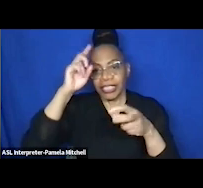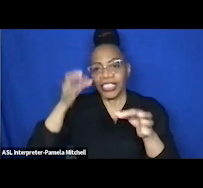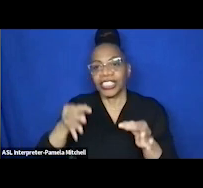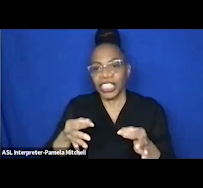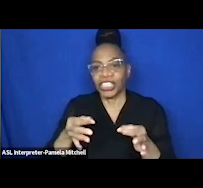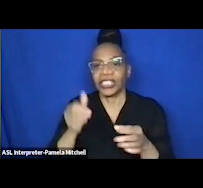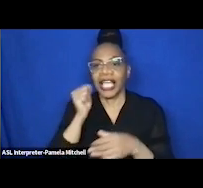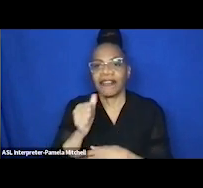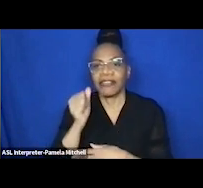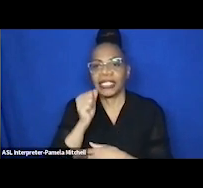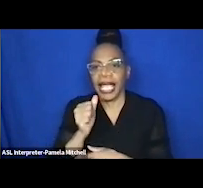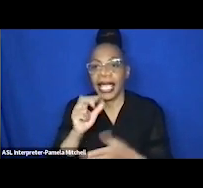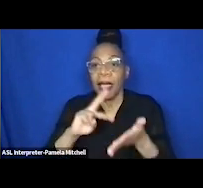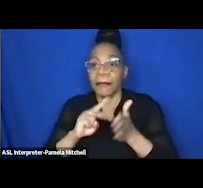where we're focusing our time and effort.